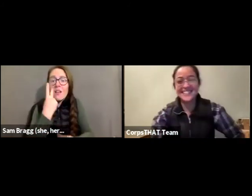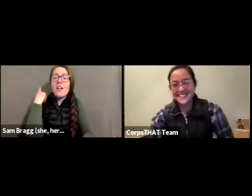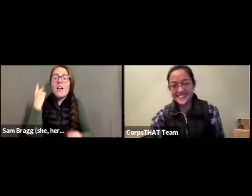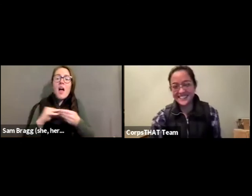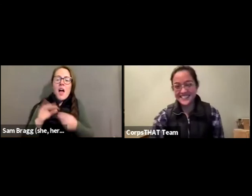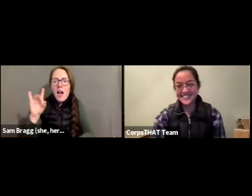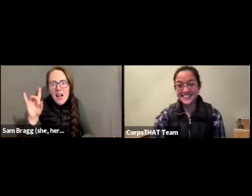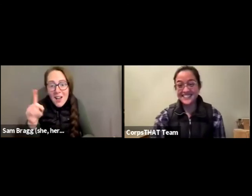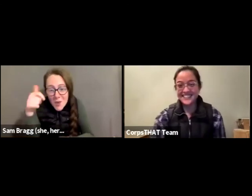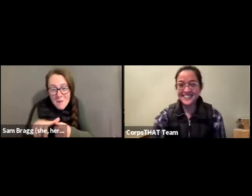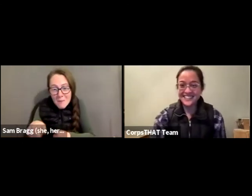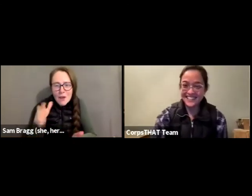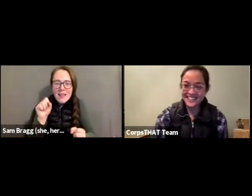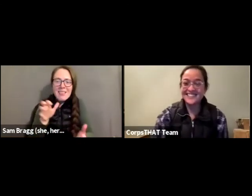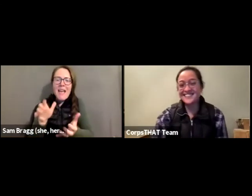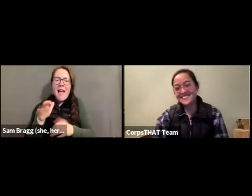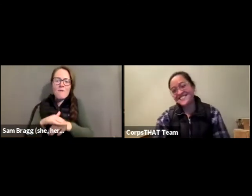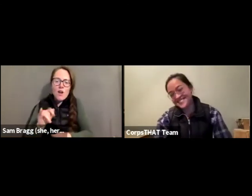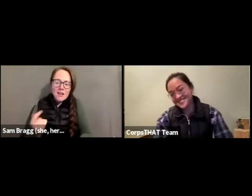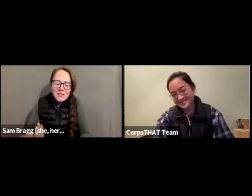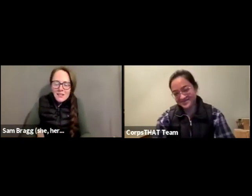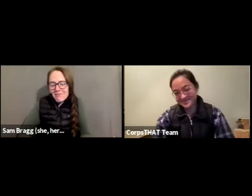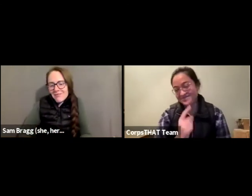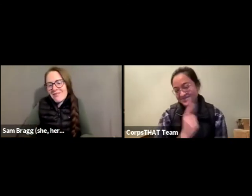it's a little more fun if you're be able to be flexible like that and you can laugh